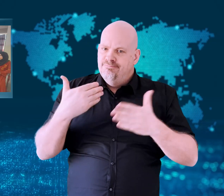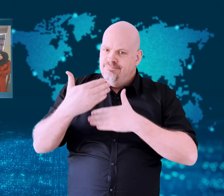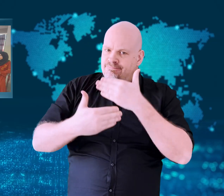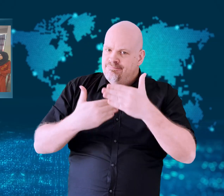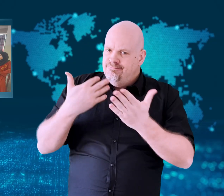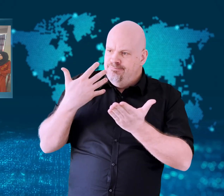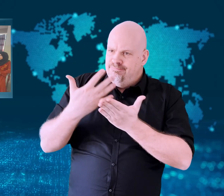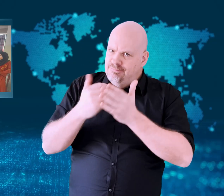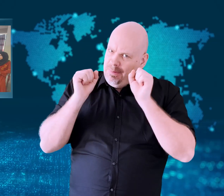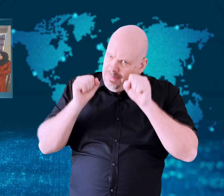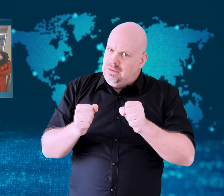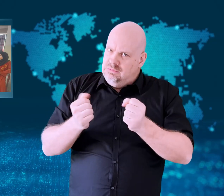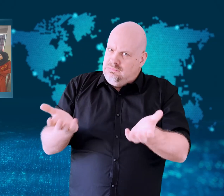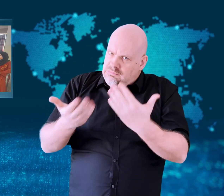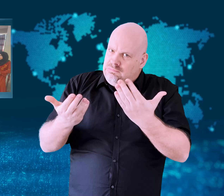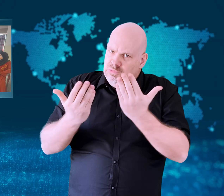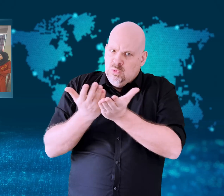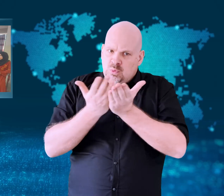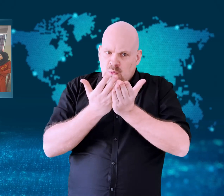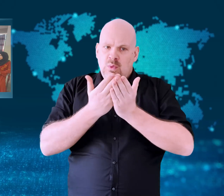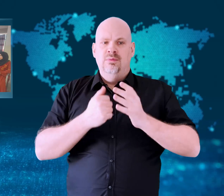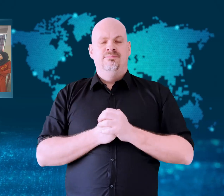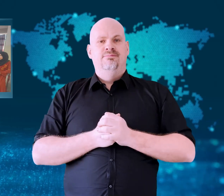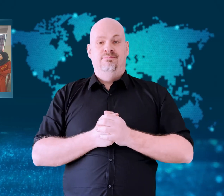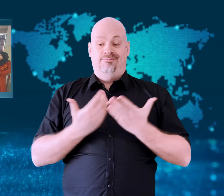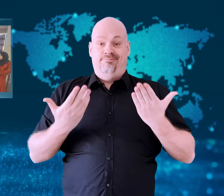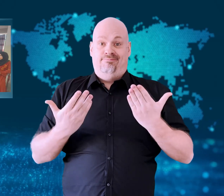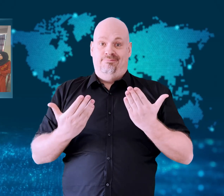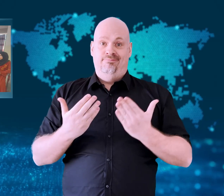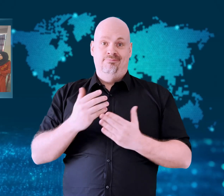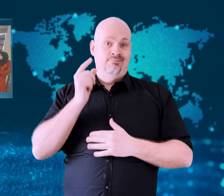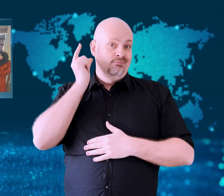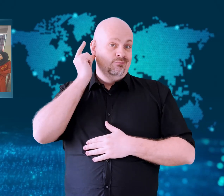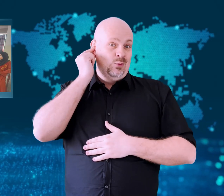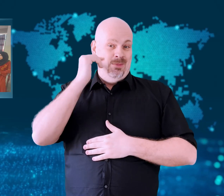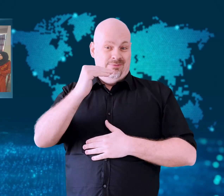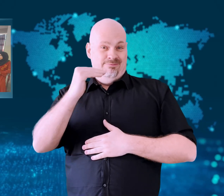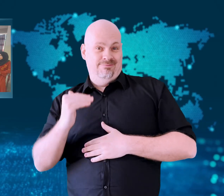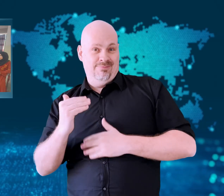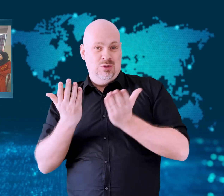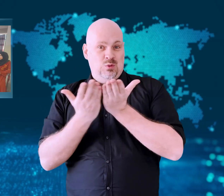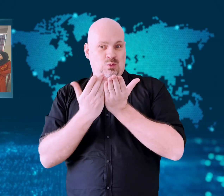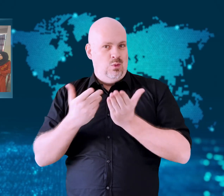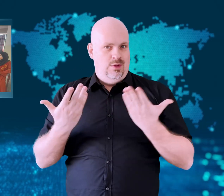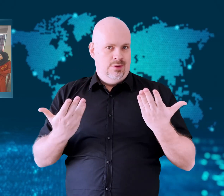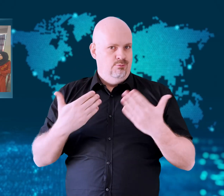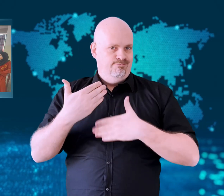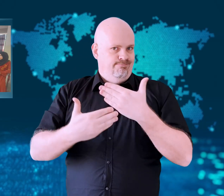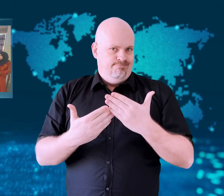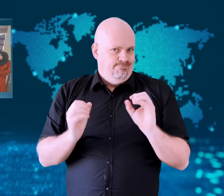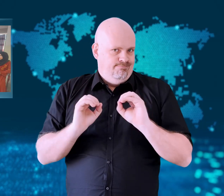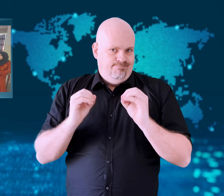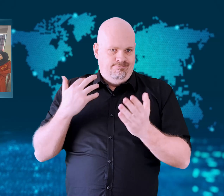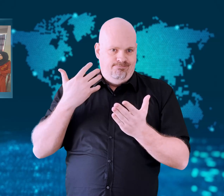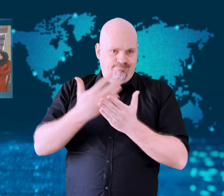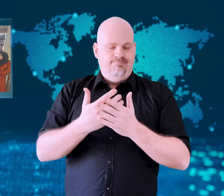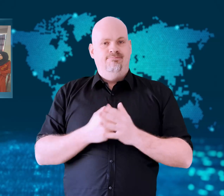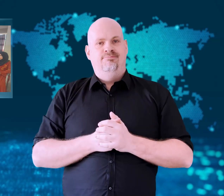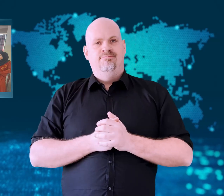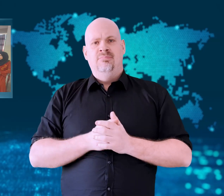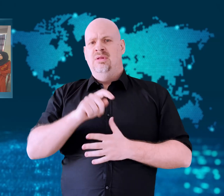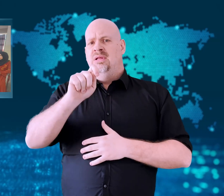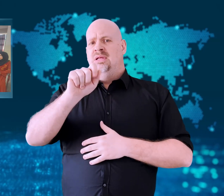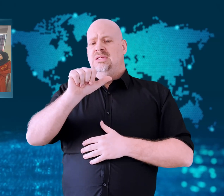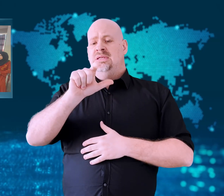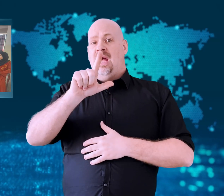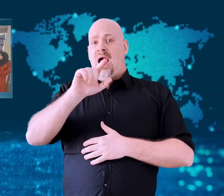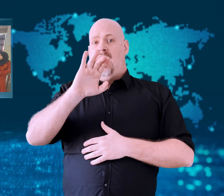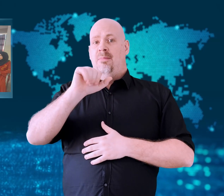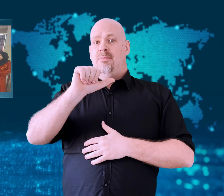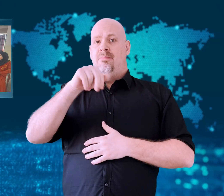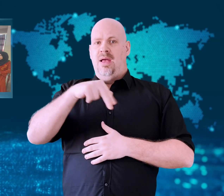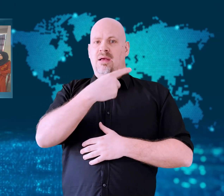Girls in secondary school have still not been allowed to return to school.